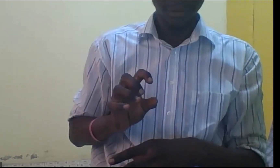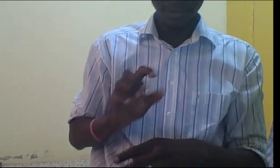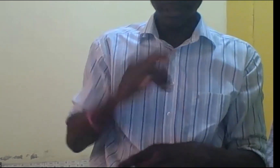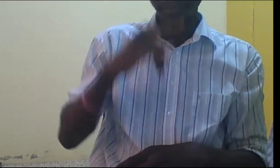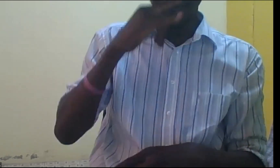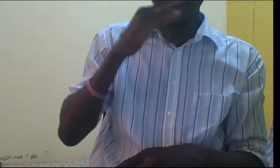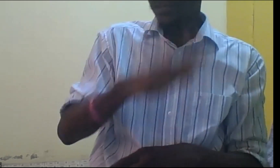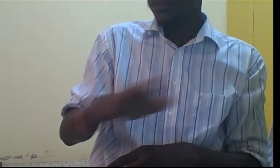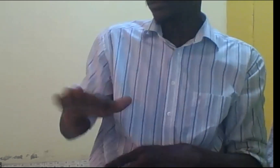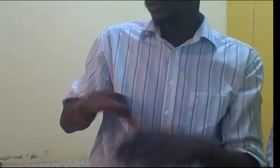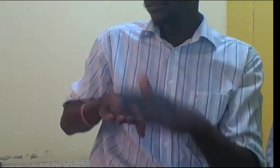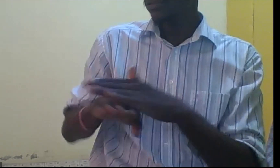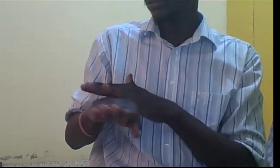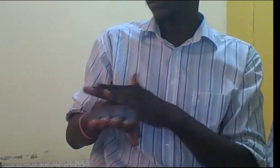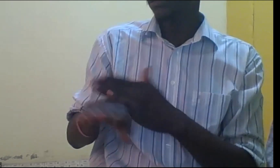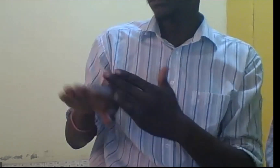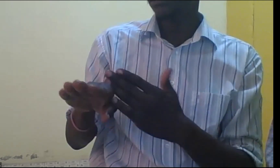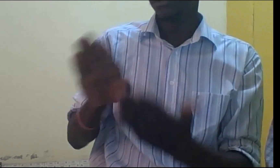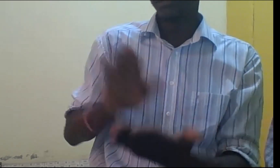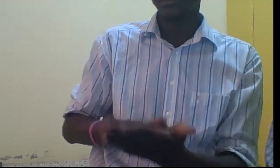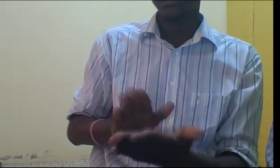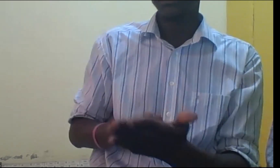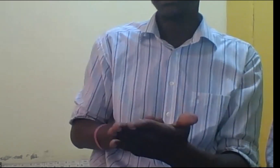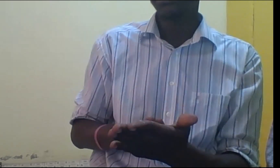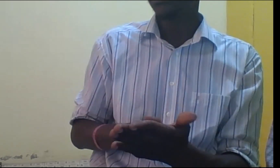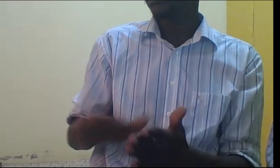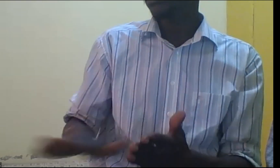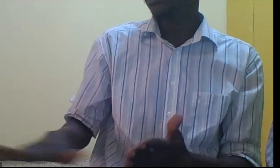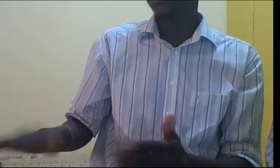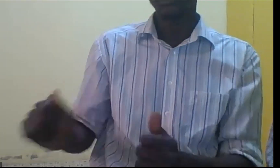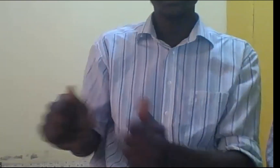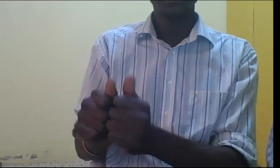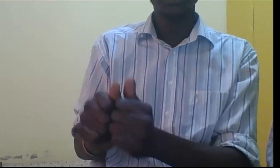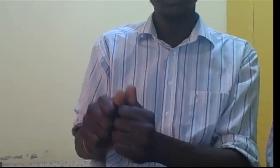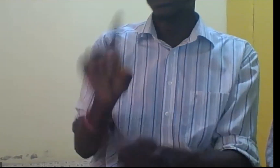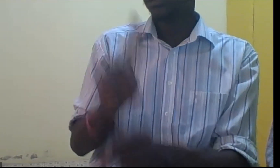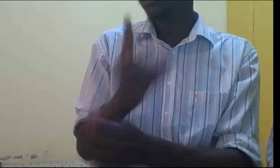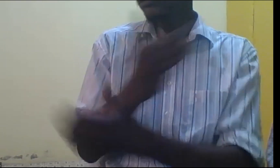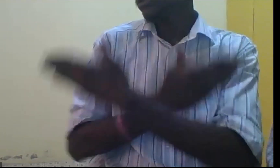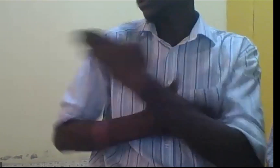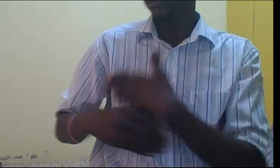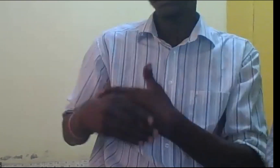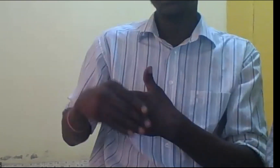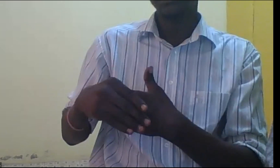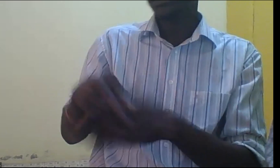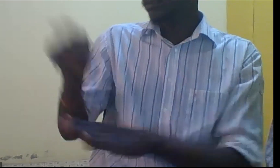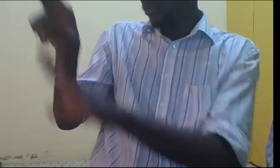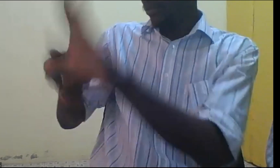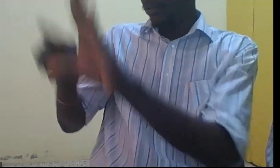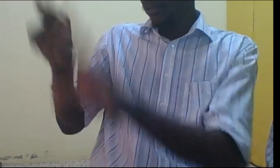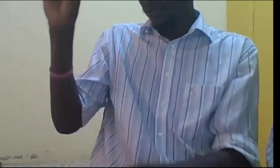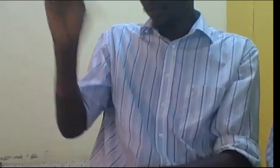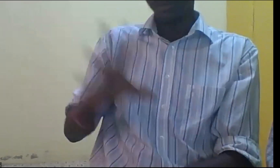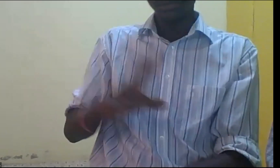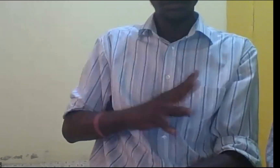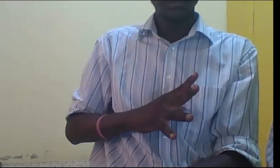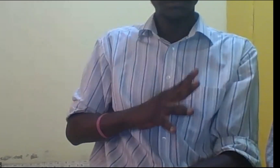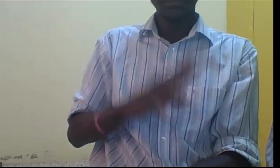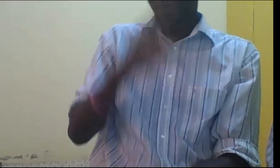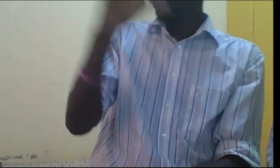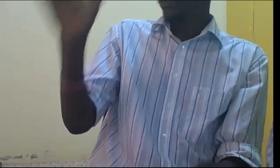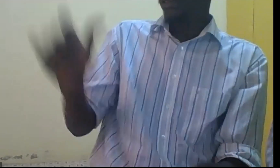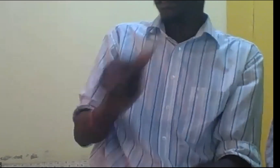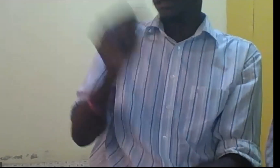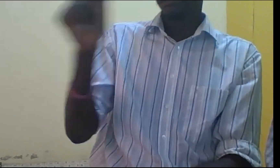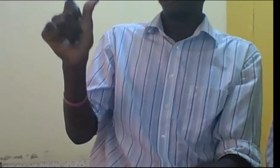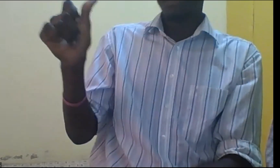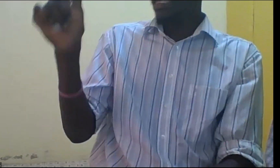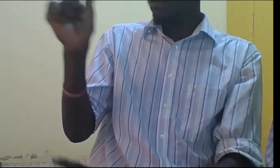It's been incredible what the Cpr. Has been able to do in the communities and making sure the District Council chairman, the local chiefs, I mean the service delivery.